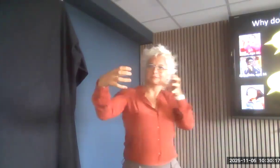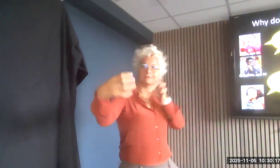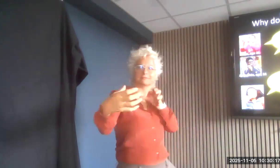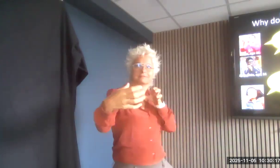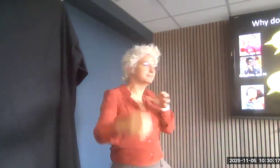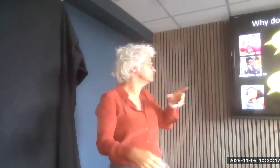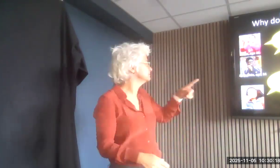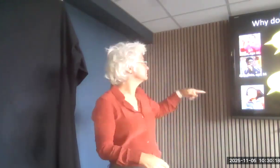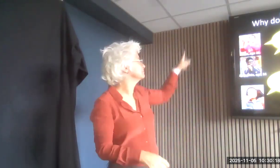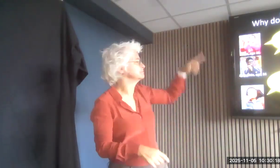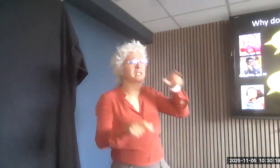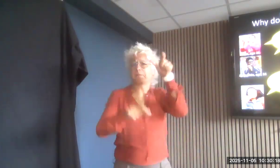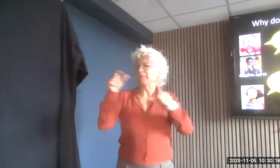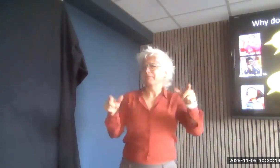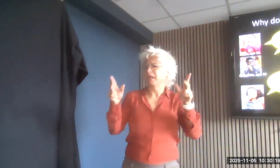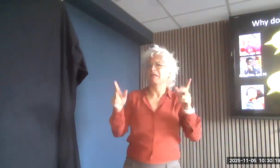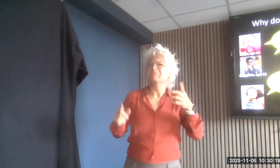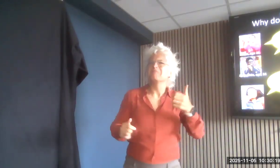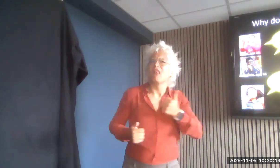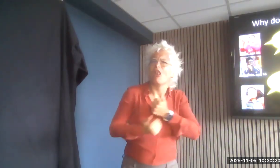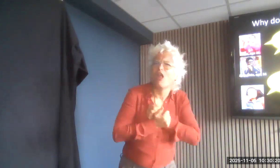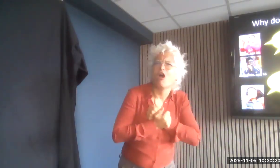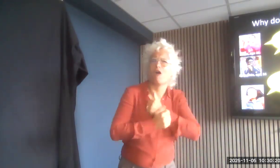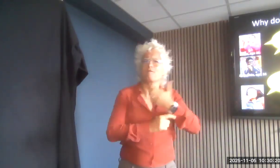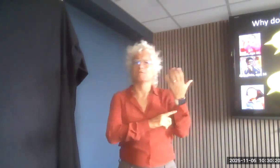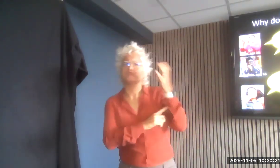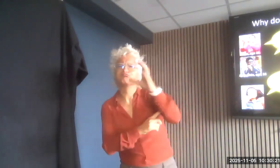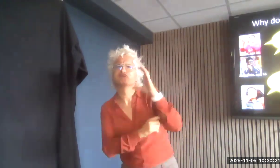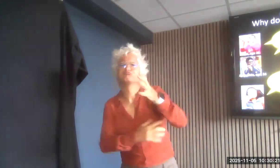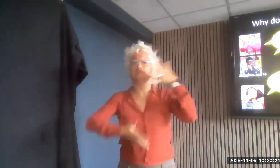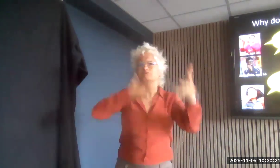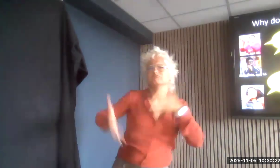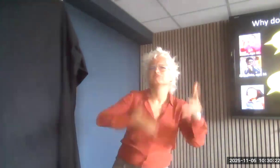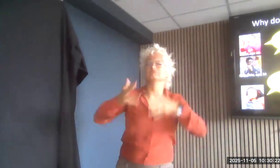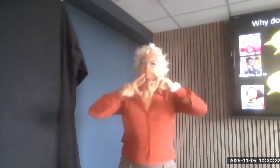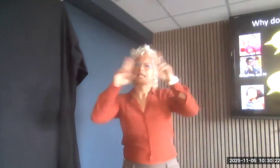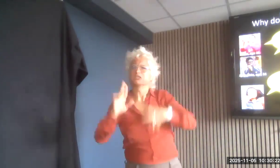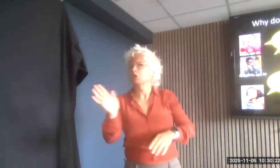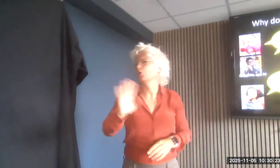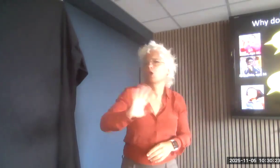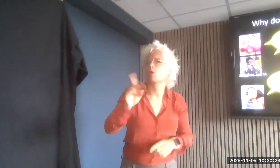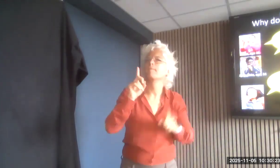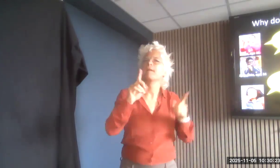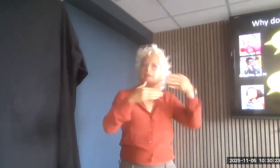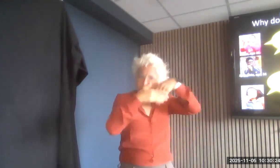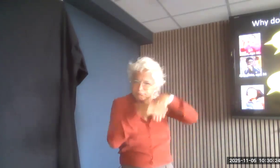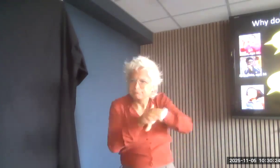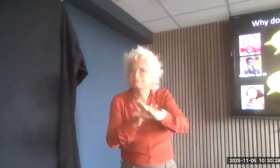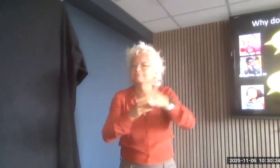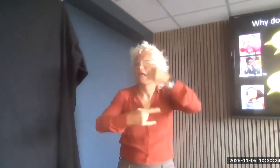then what do the audience make of this? I wanted to look at audience perceptions of International Sign as well.